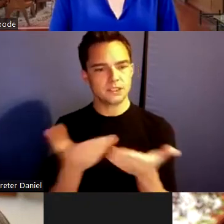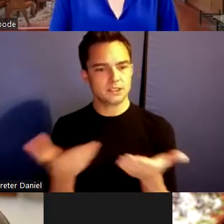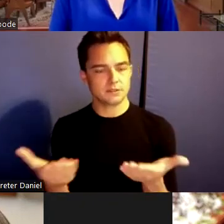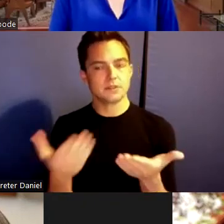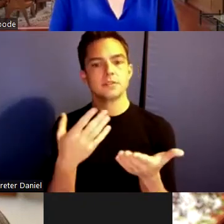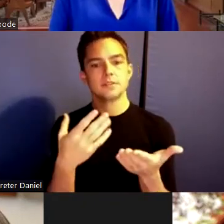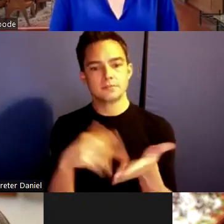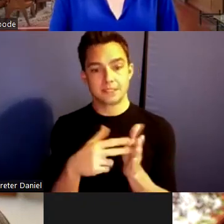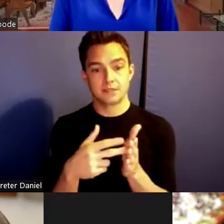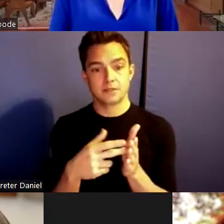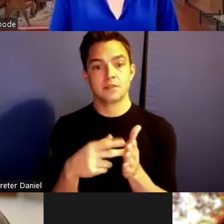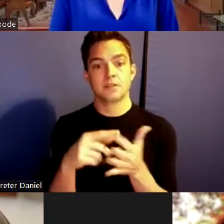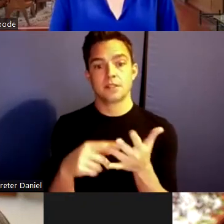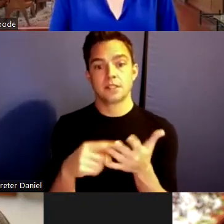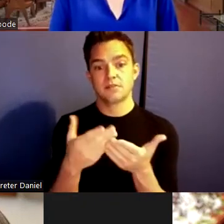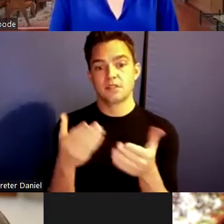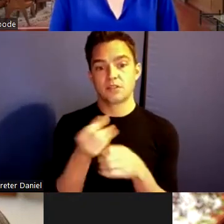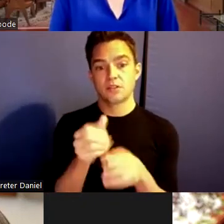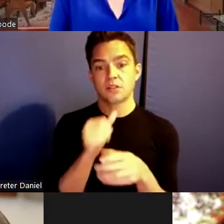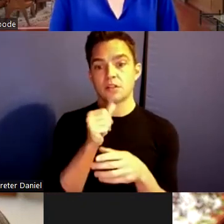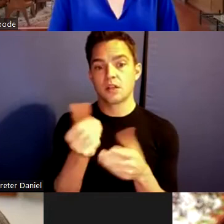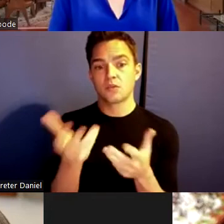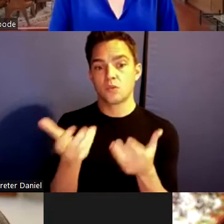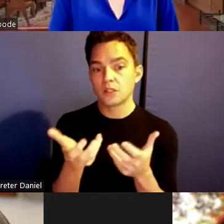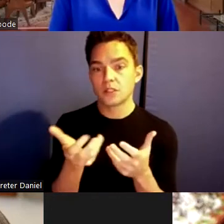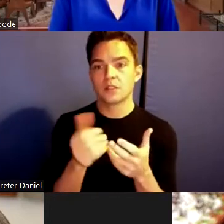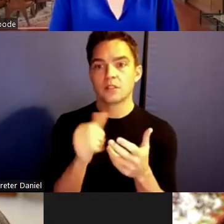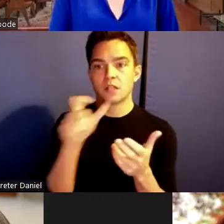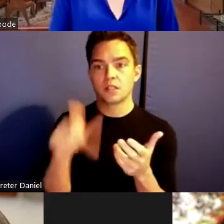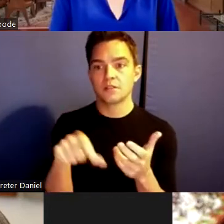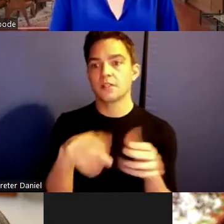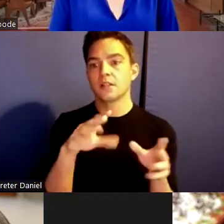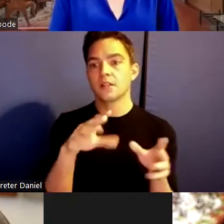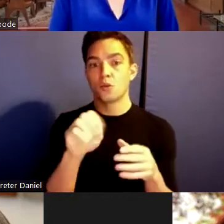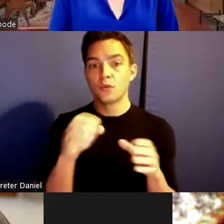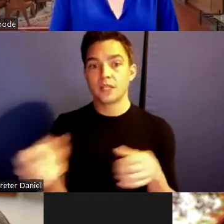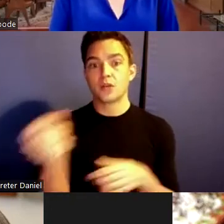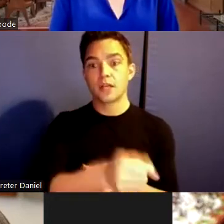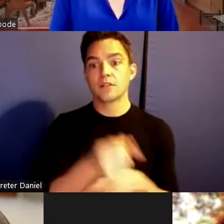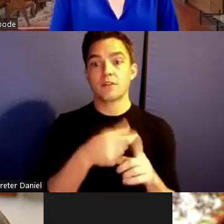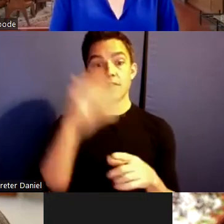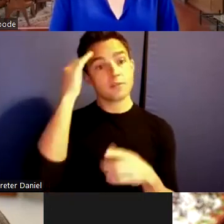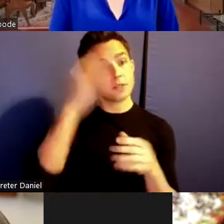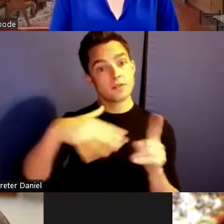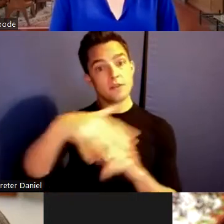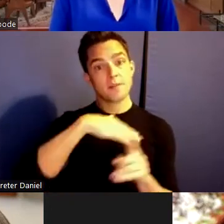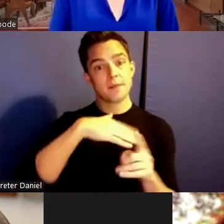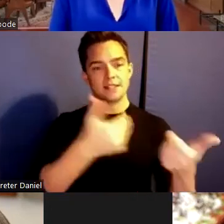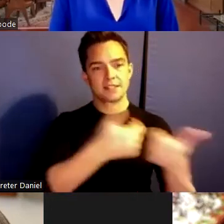factors can cause unwanted and unnecessary relocation away from a familiar environment and separated from people who care